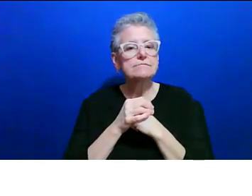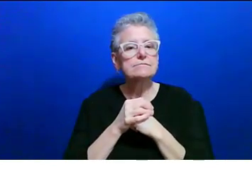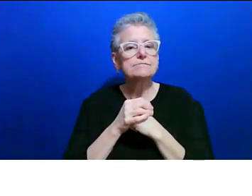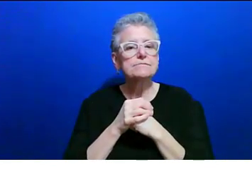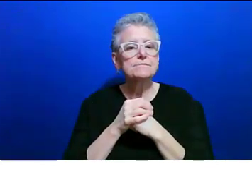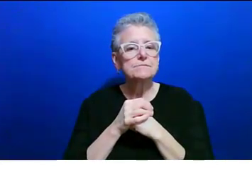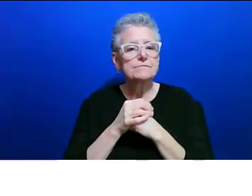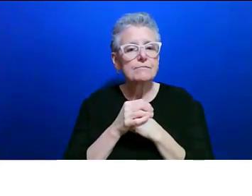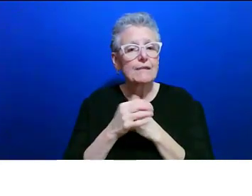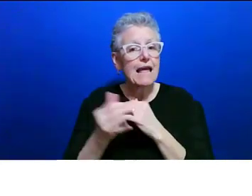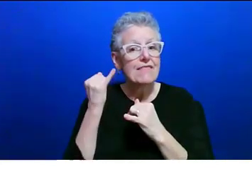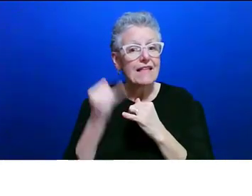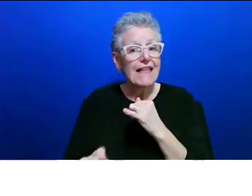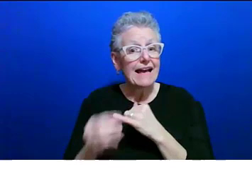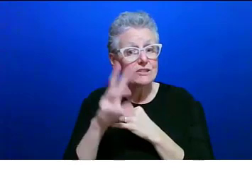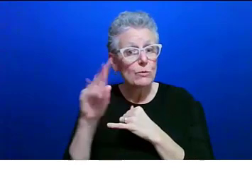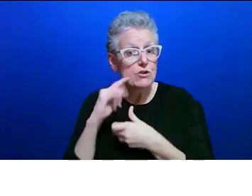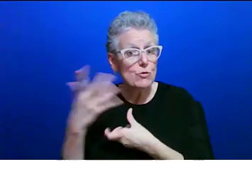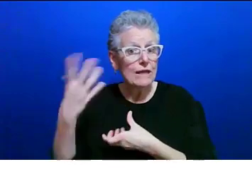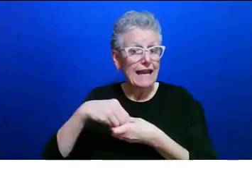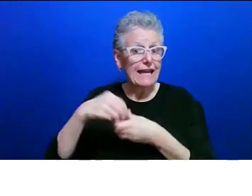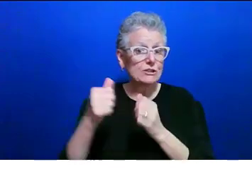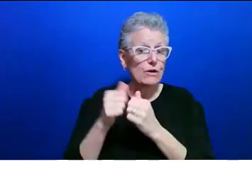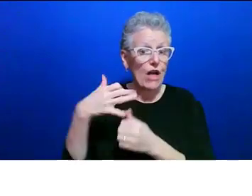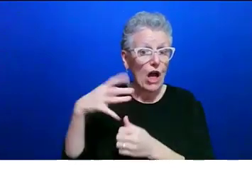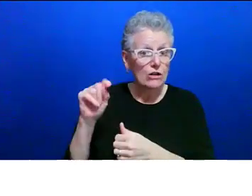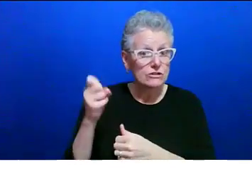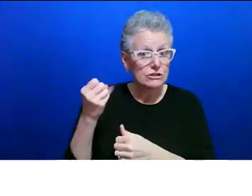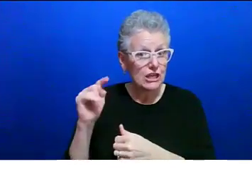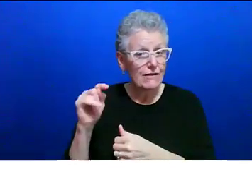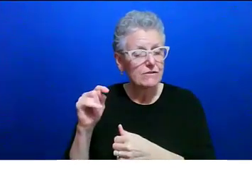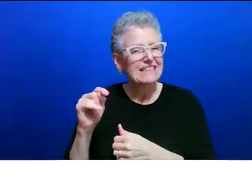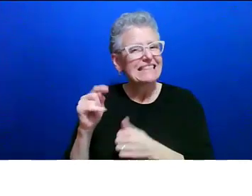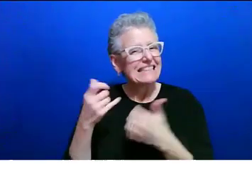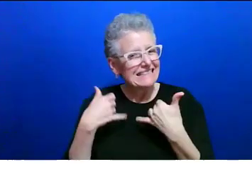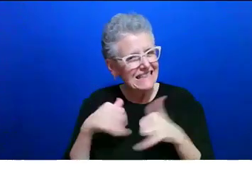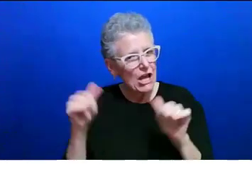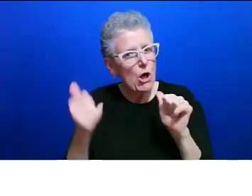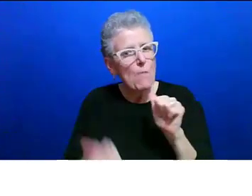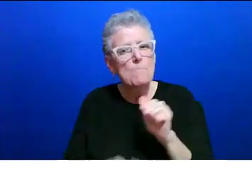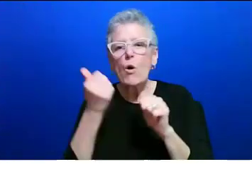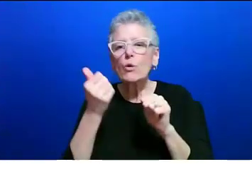And the last way to engage with Alt+Shift is our most meaningful area, and we recognize